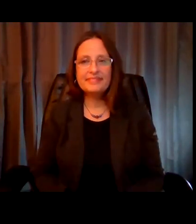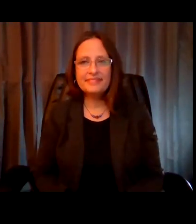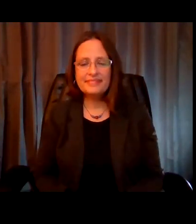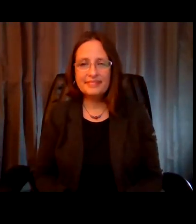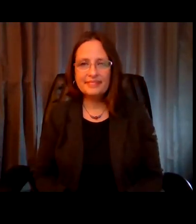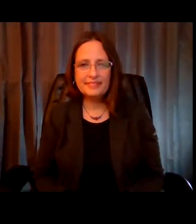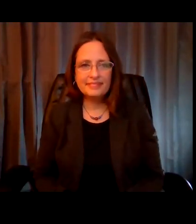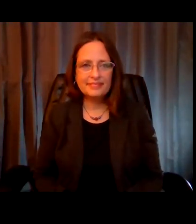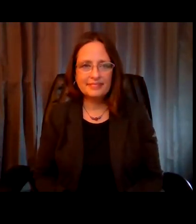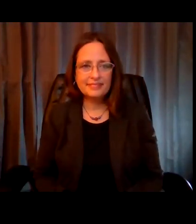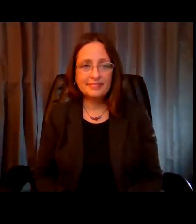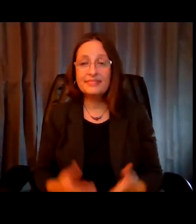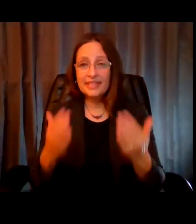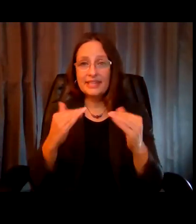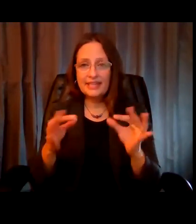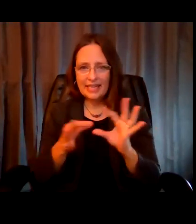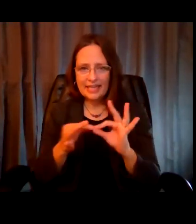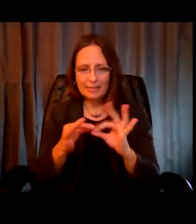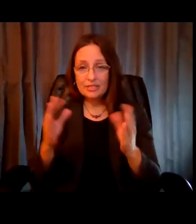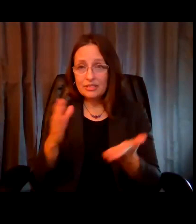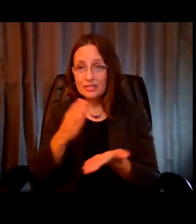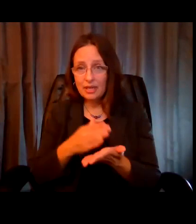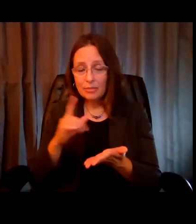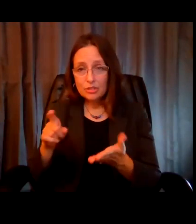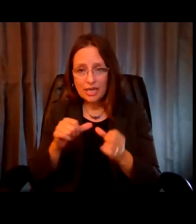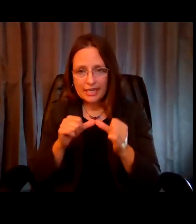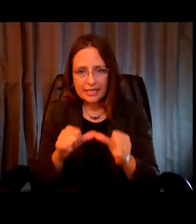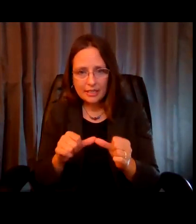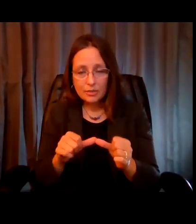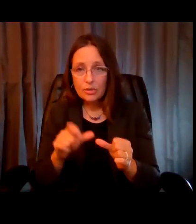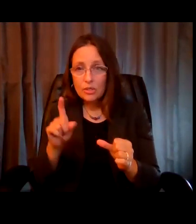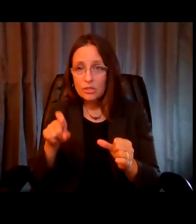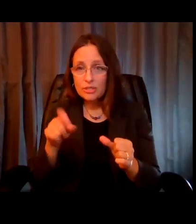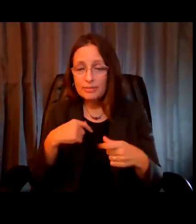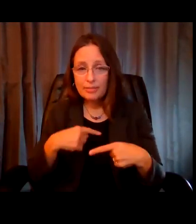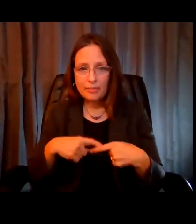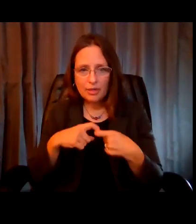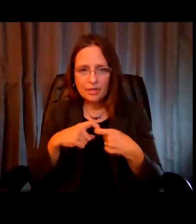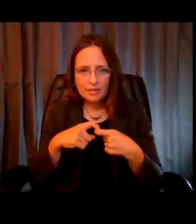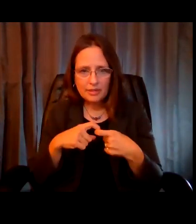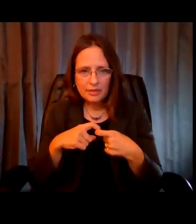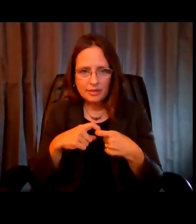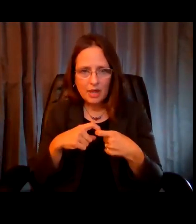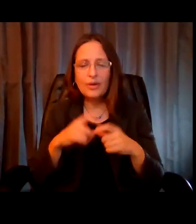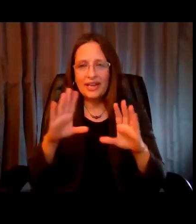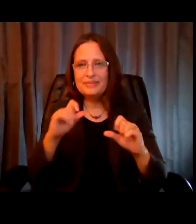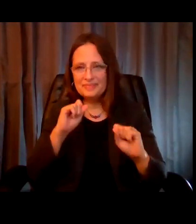Evening, using sign language interpreter, or oral interpreters can be requests. When it comes to